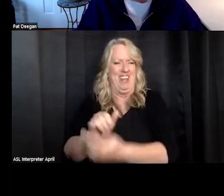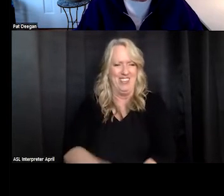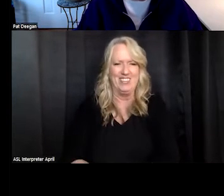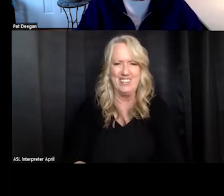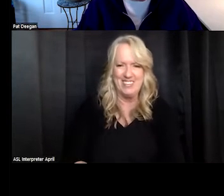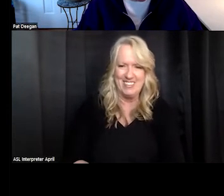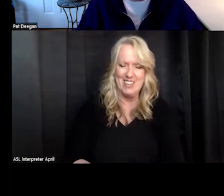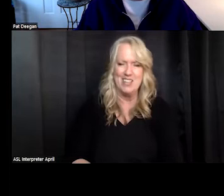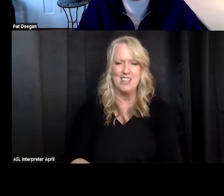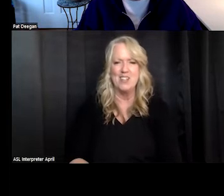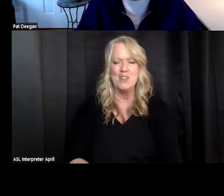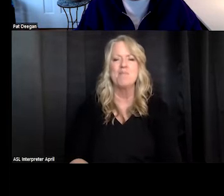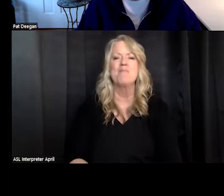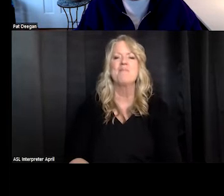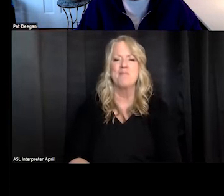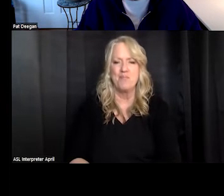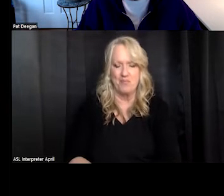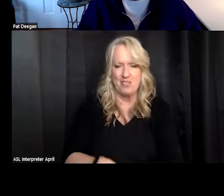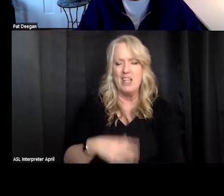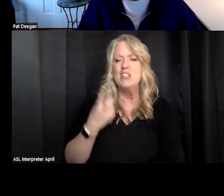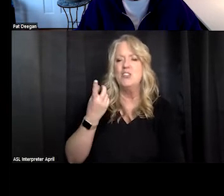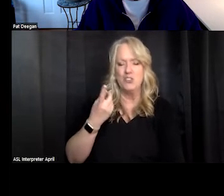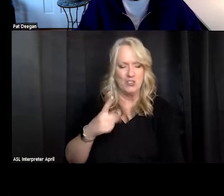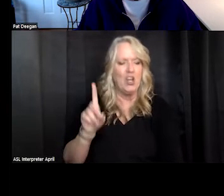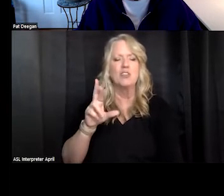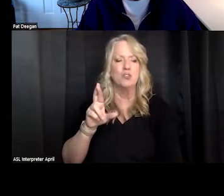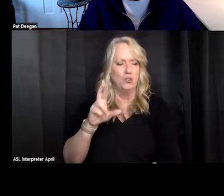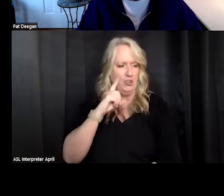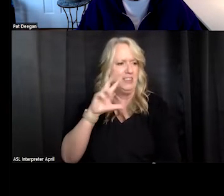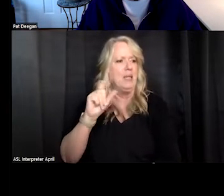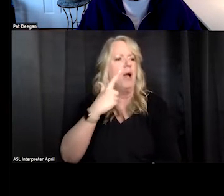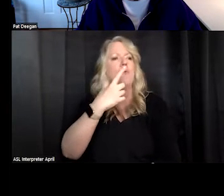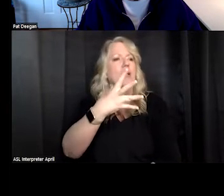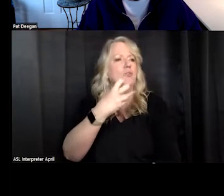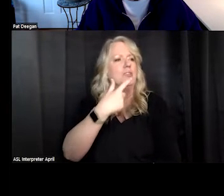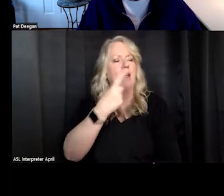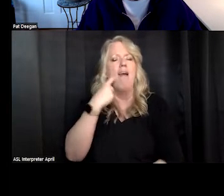PREREQUISITE FOR BUYING IN, USING MEDS TO HELP ME GET THE LIVE I WANT. I WILL STOP THERE.